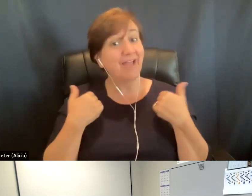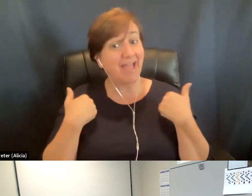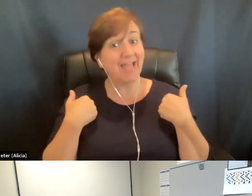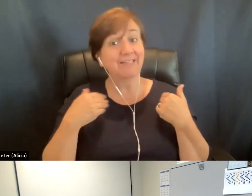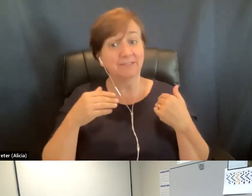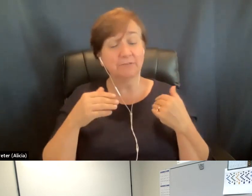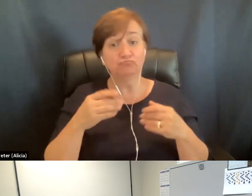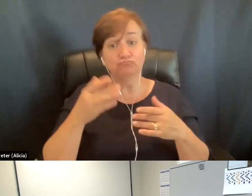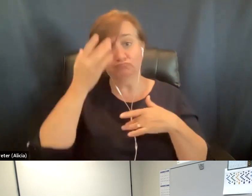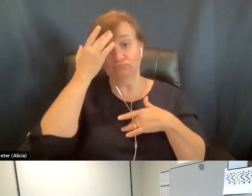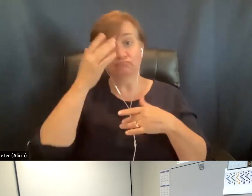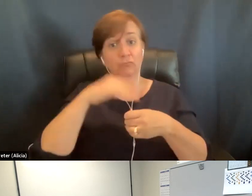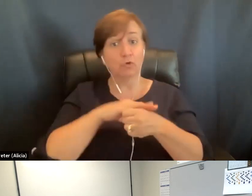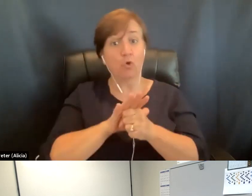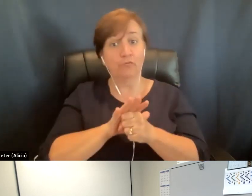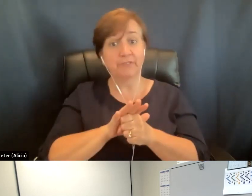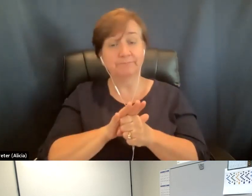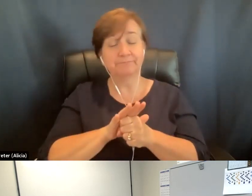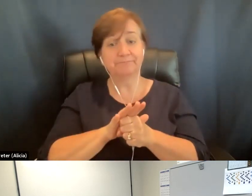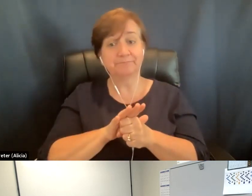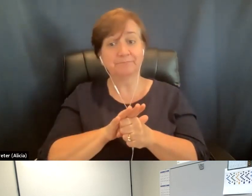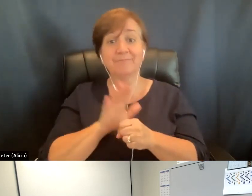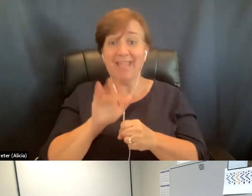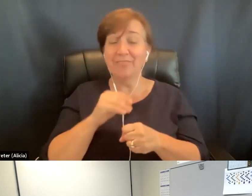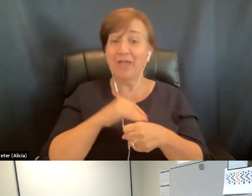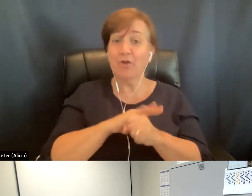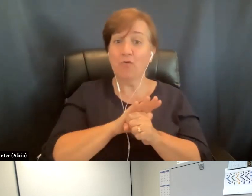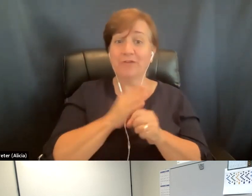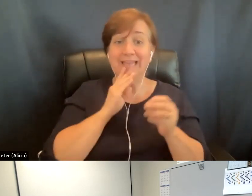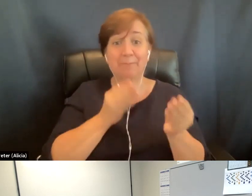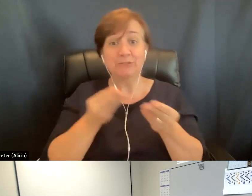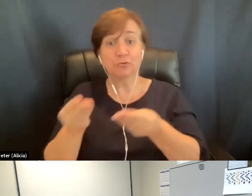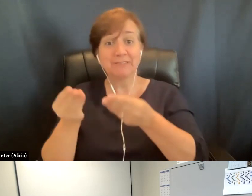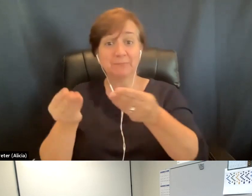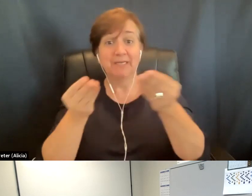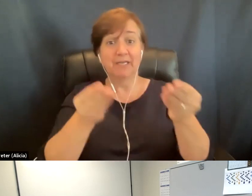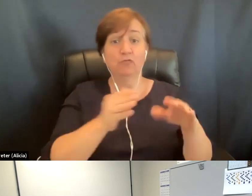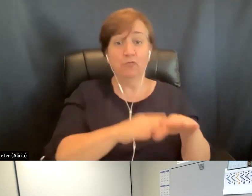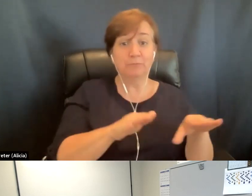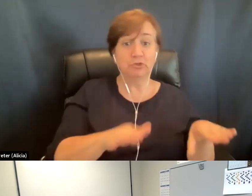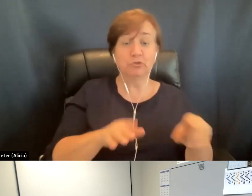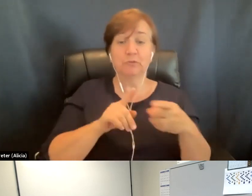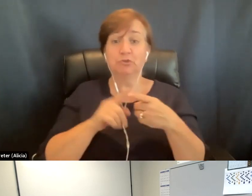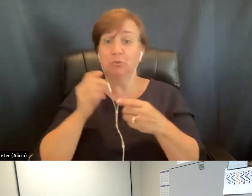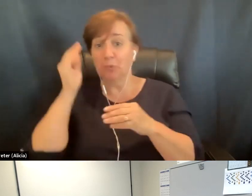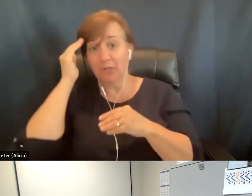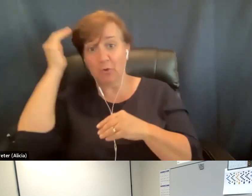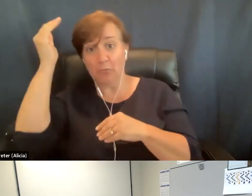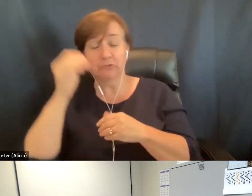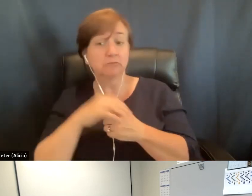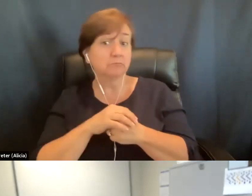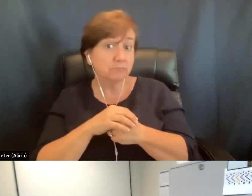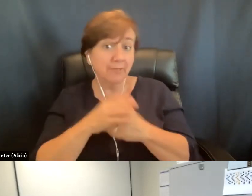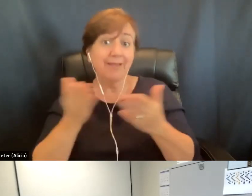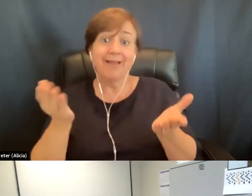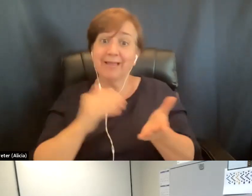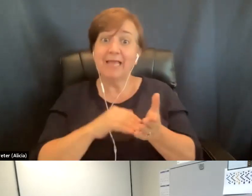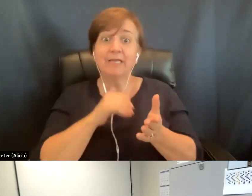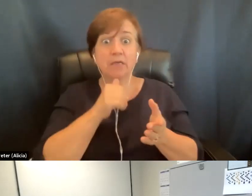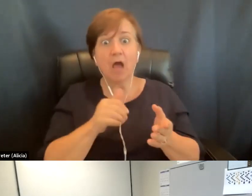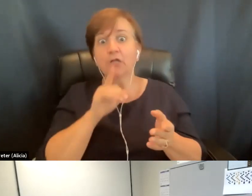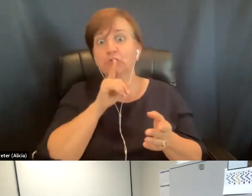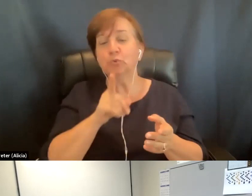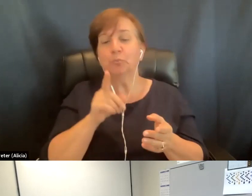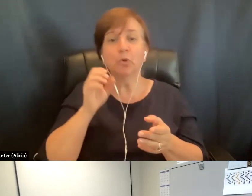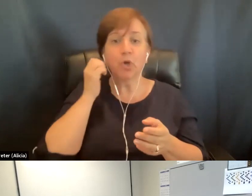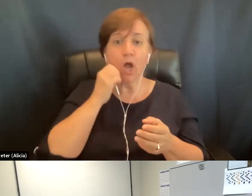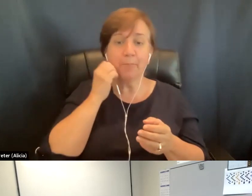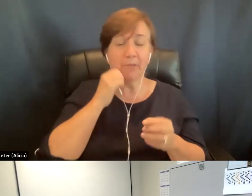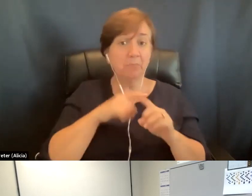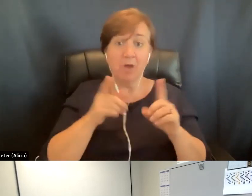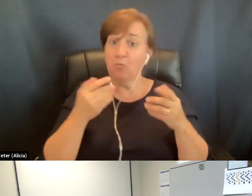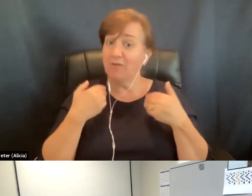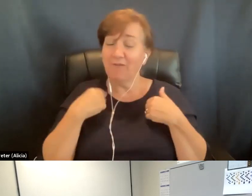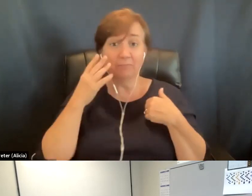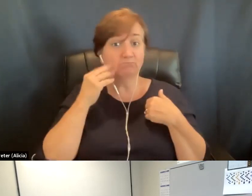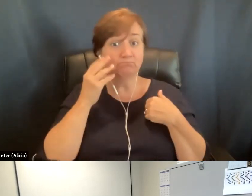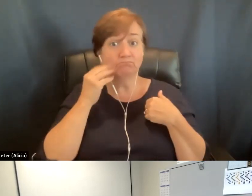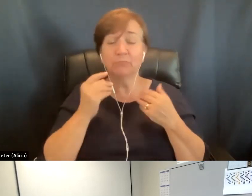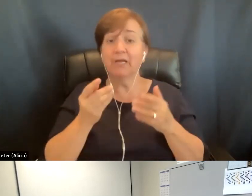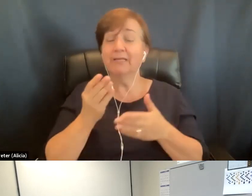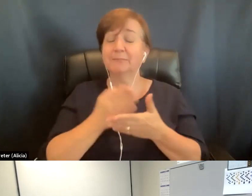Dr. Elsa Villarino: Code and the code is transmitted by children to adults, not that common, but we have had, including with some of the new variants.